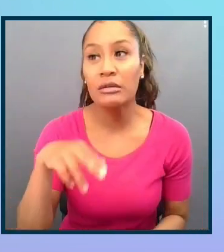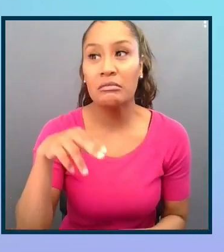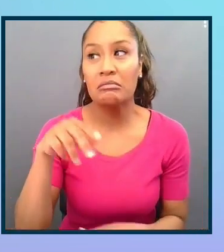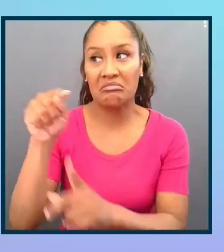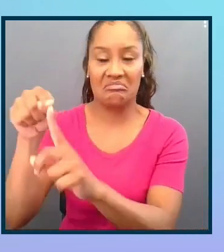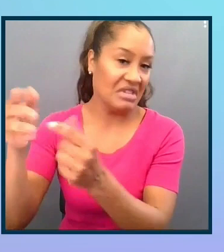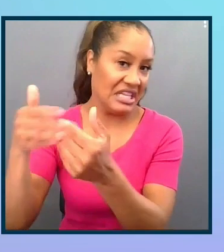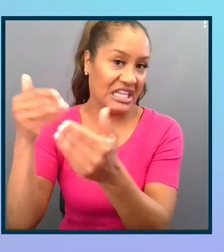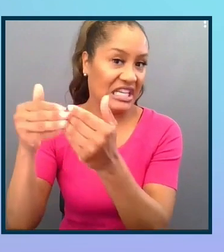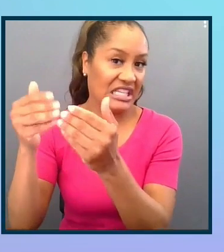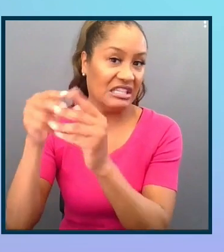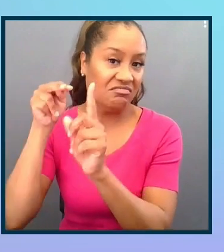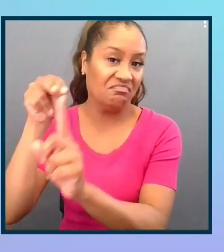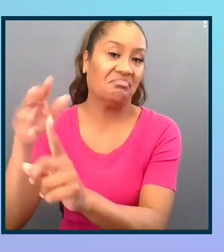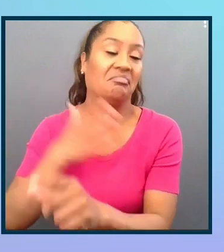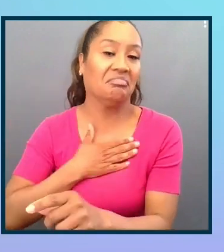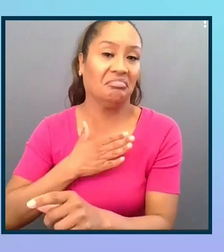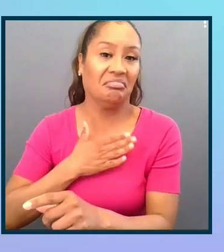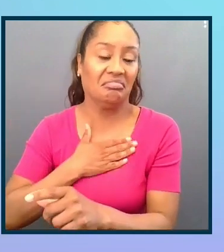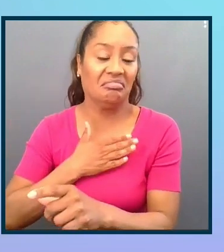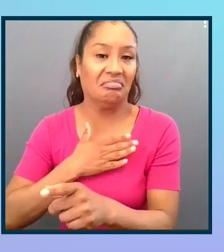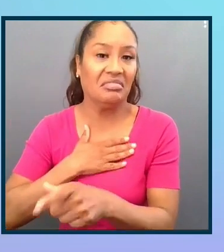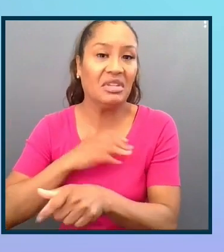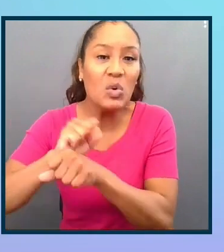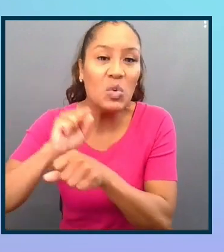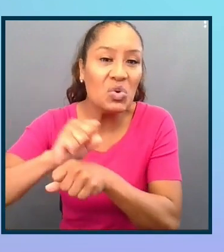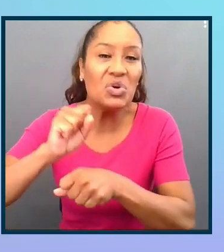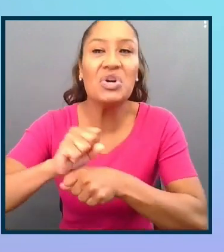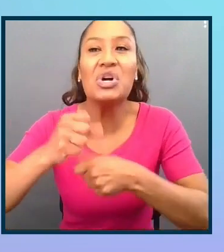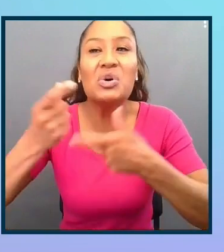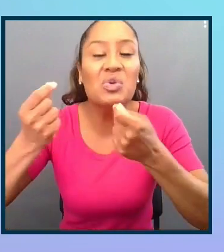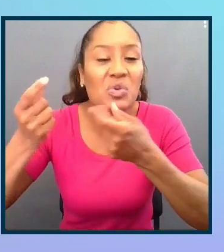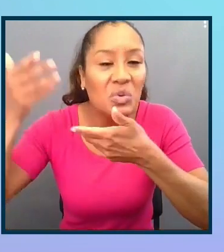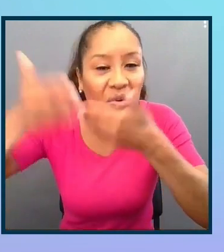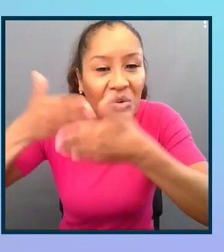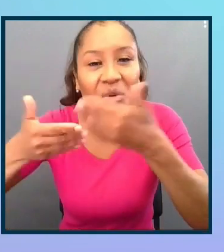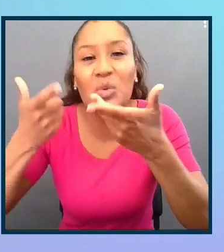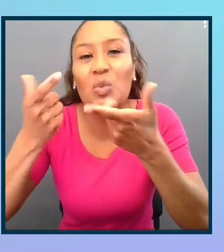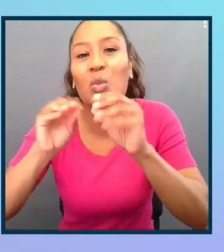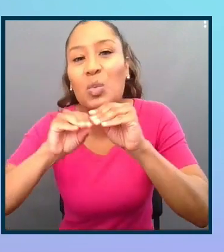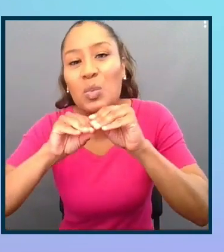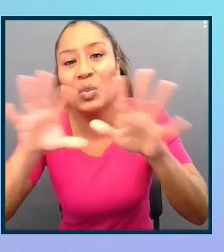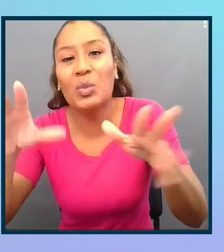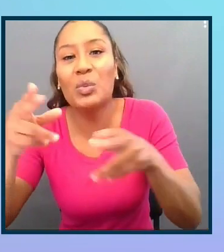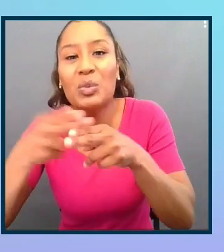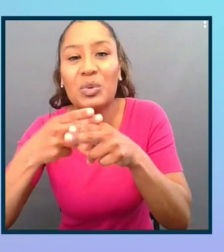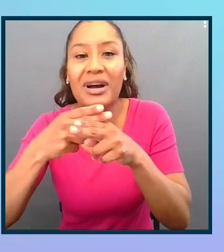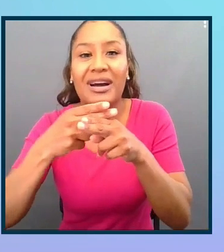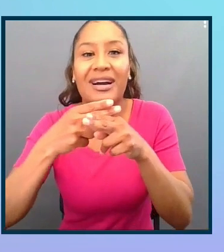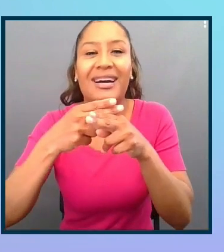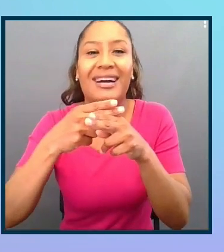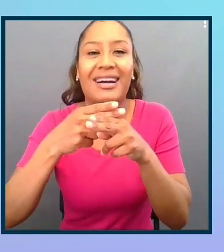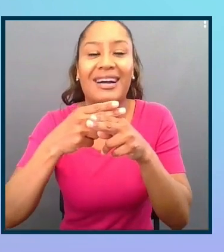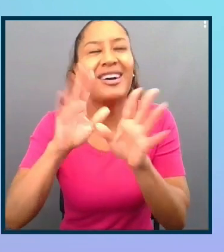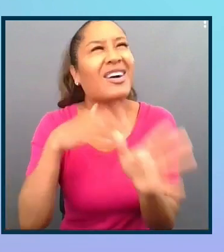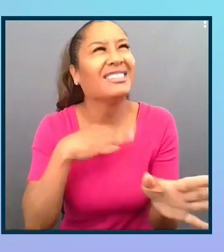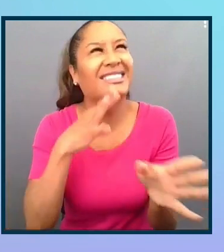to stay up to date with the things I'm working on and what's coming out. I probably got a little ahead of myself with the LinkedIn learning,